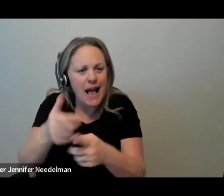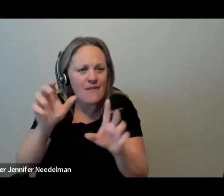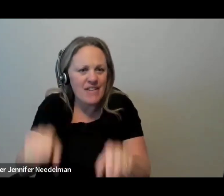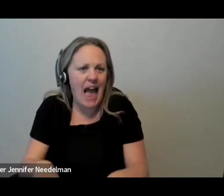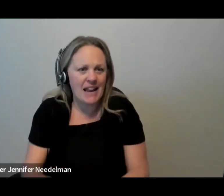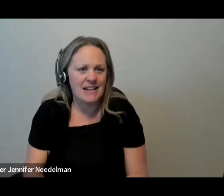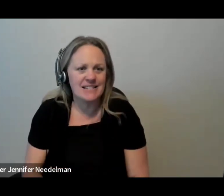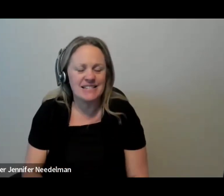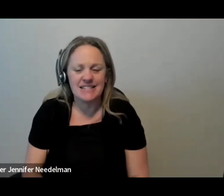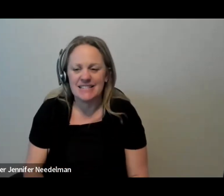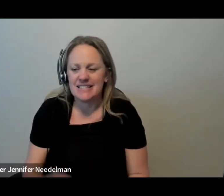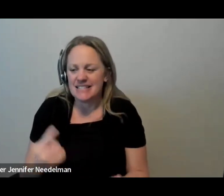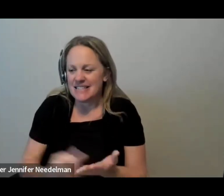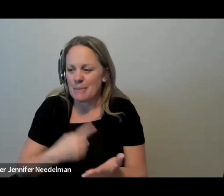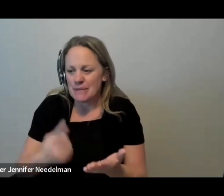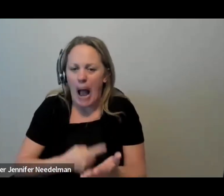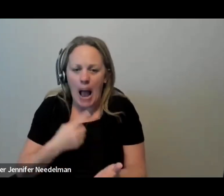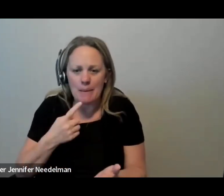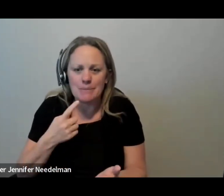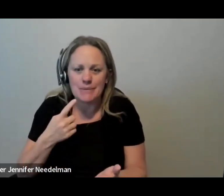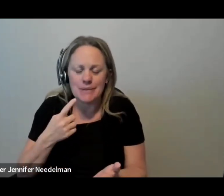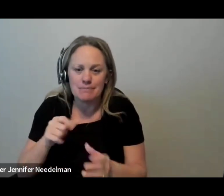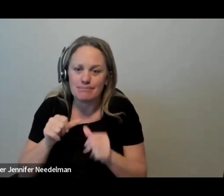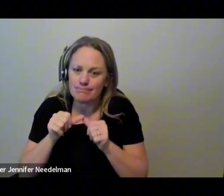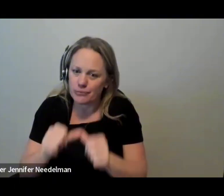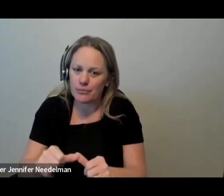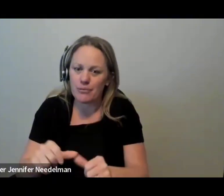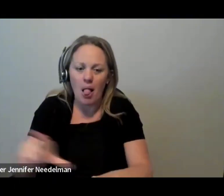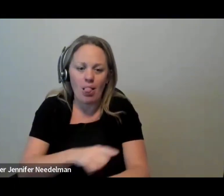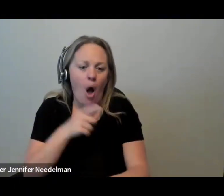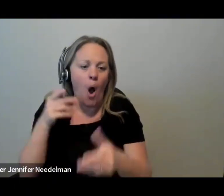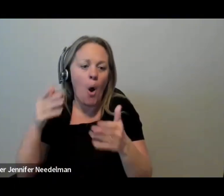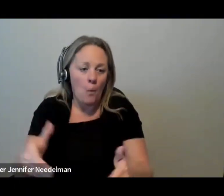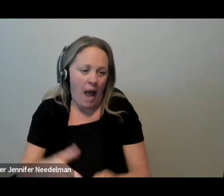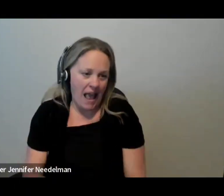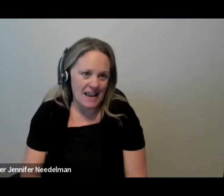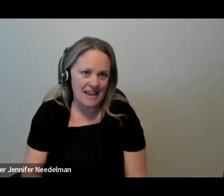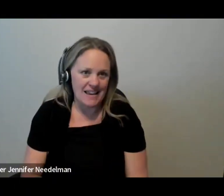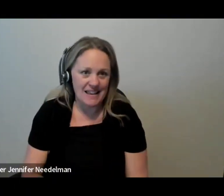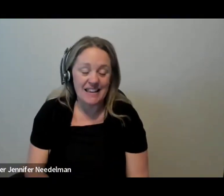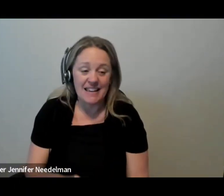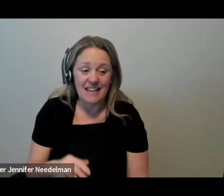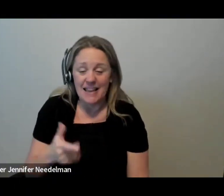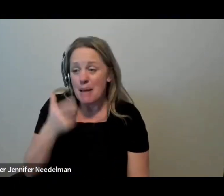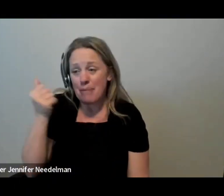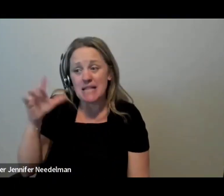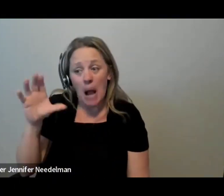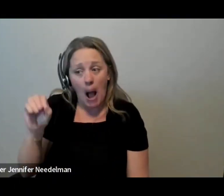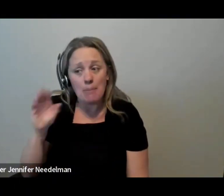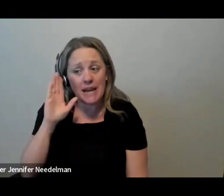way because I'm gonna tell you the companies, they'll come and find you when there's a problem,